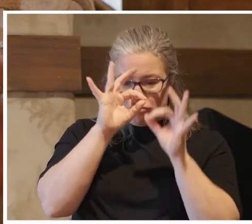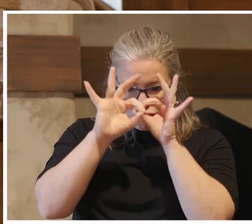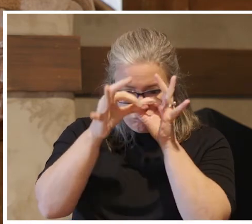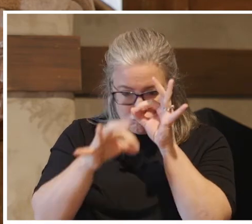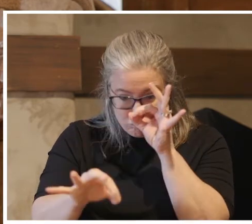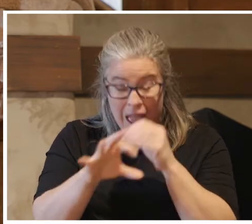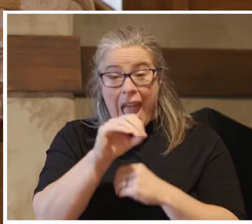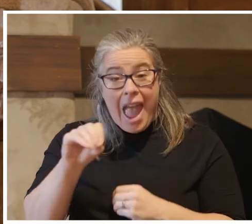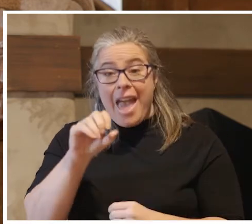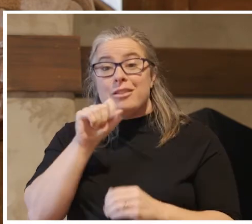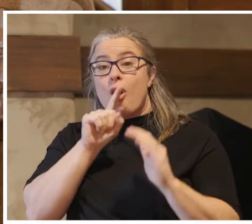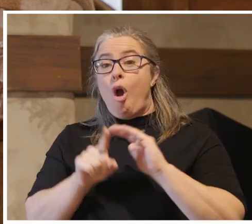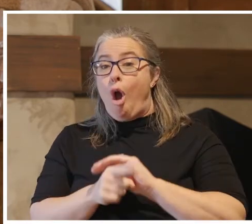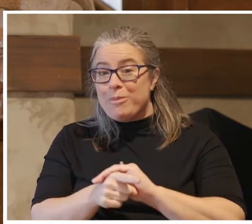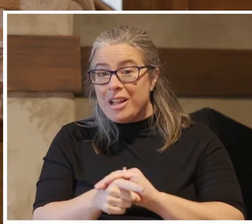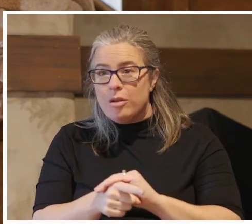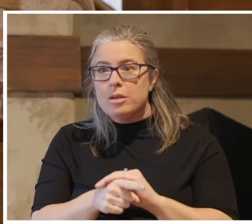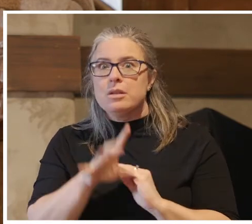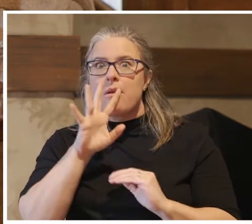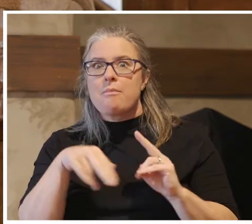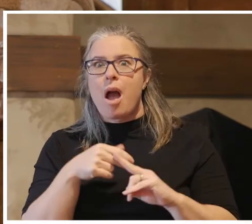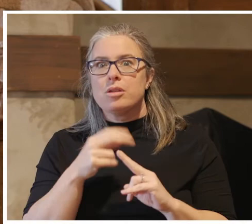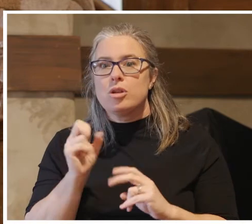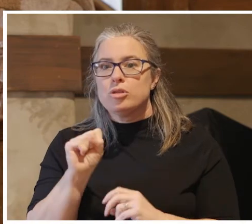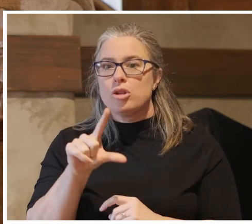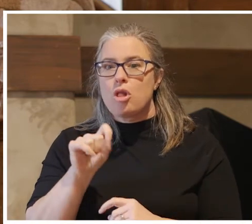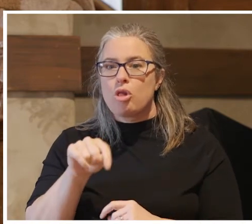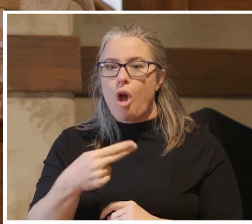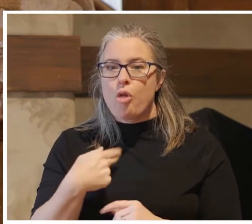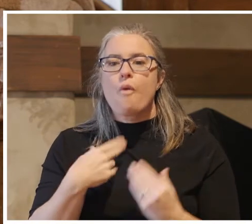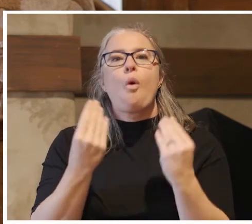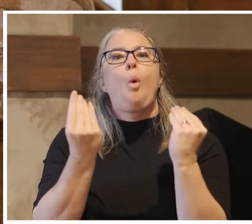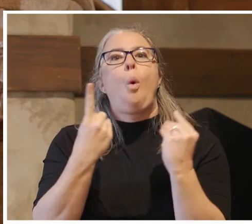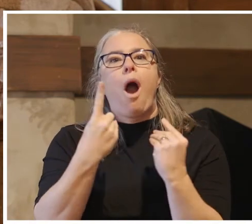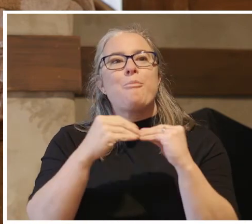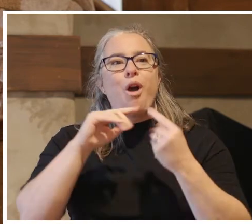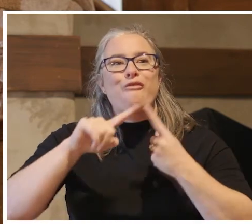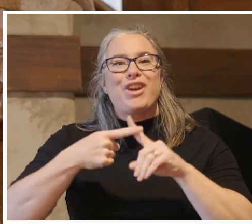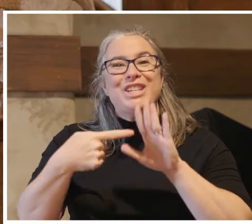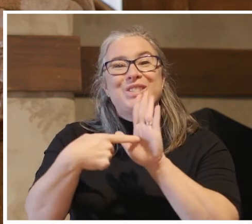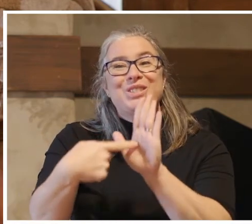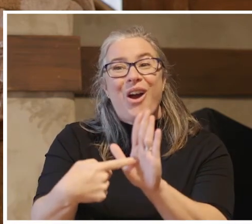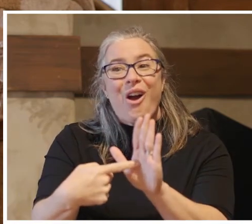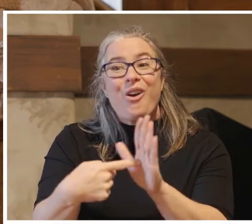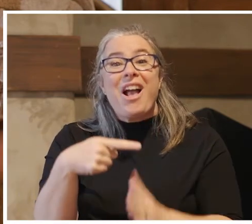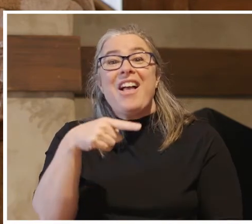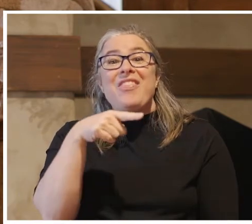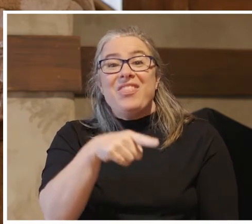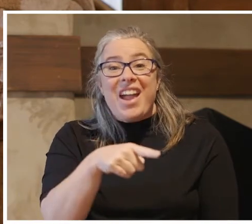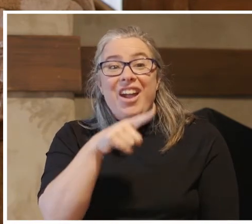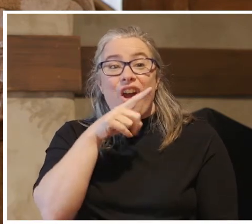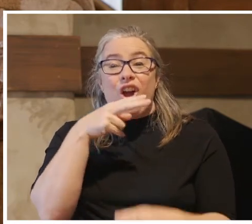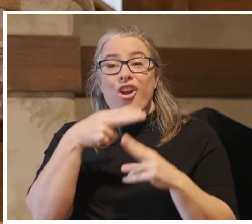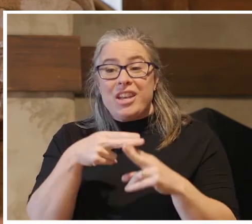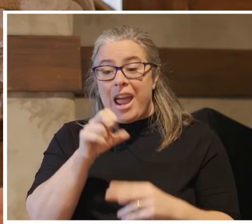Speaking of sloths, we have one more friend to show you, and they are named Sunni!